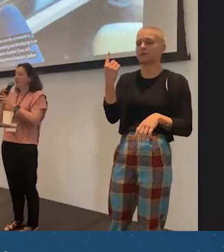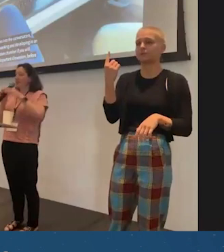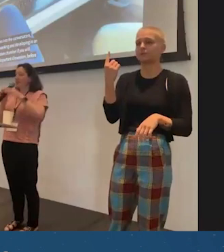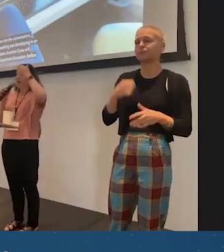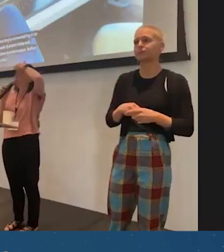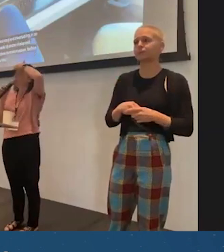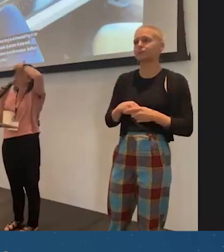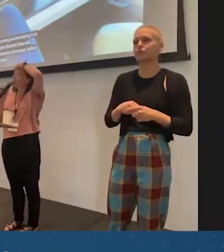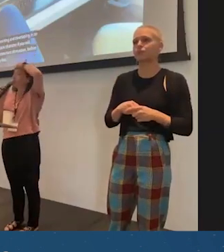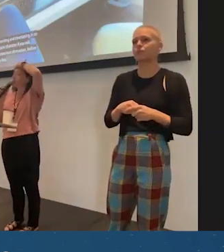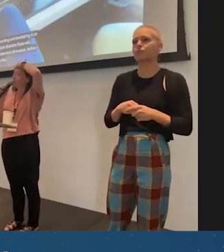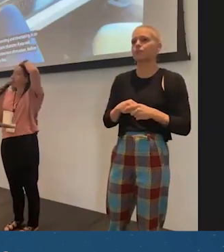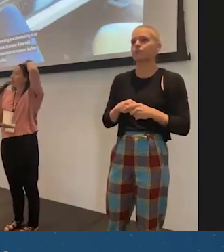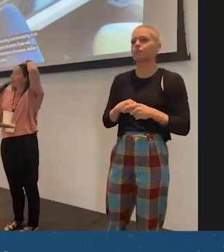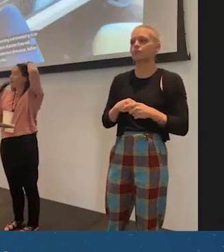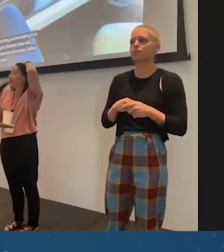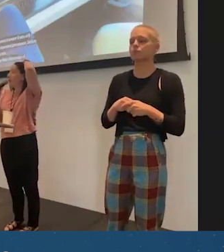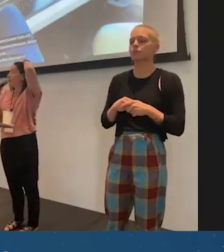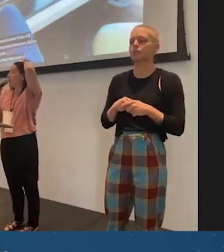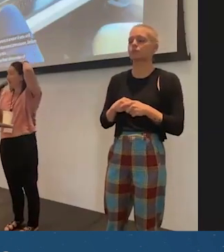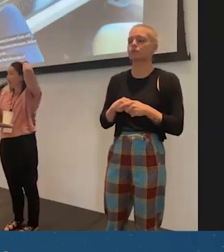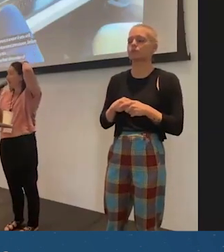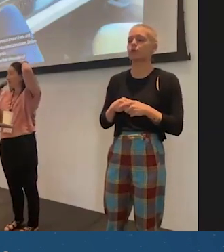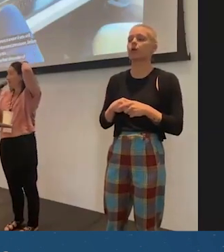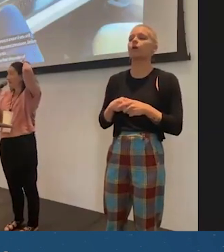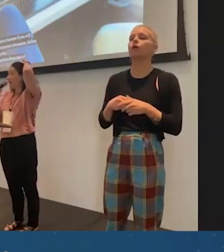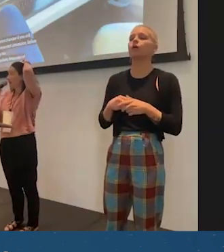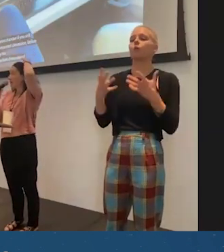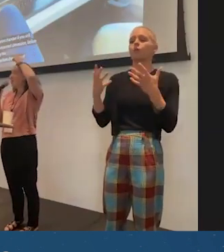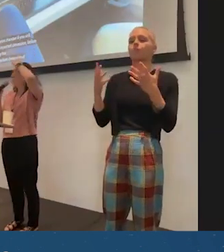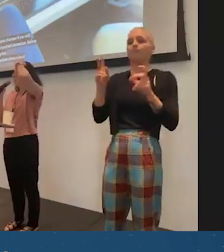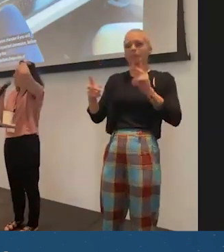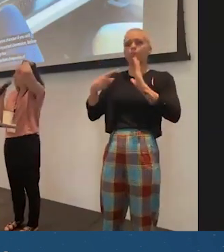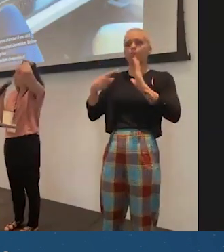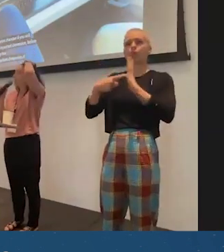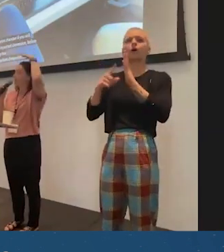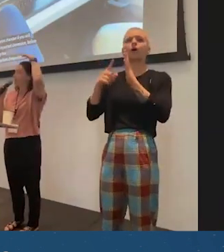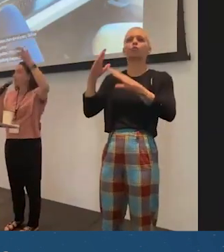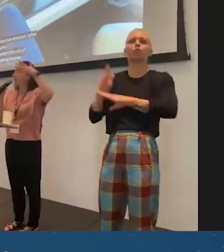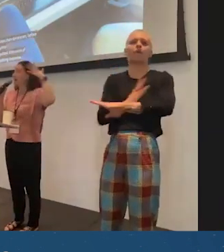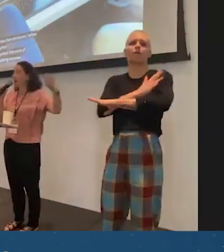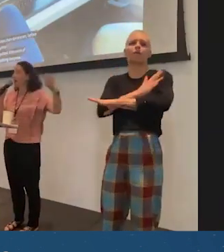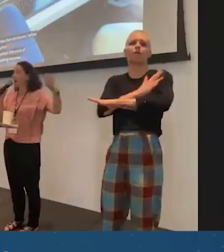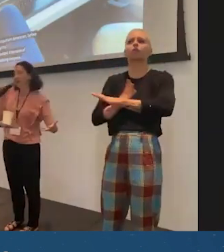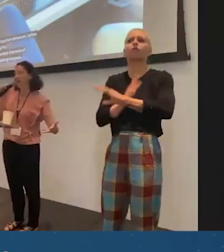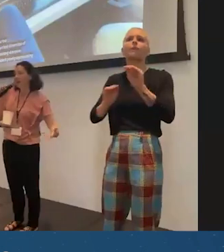is about people representing a range of motor abilities. So we've heard about different abilities today.